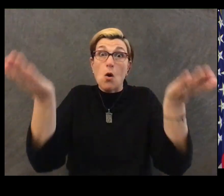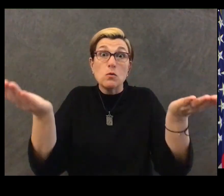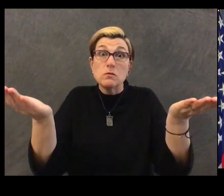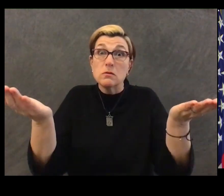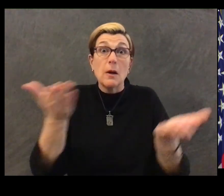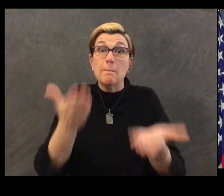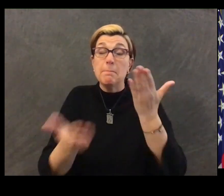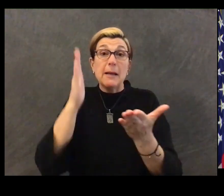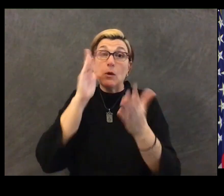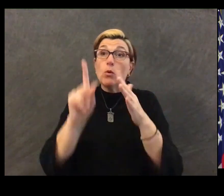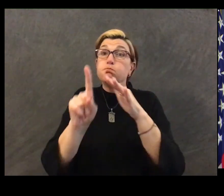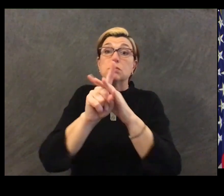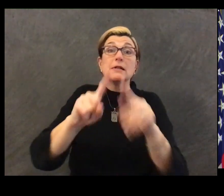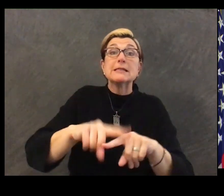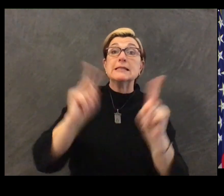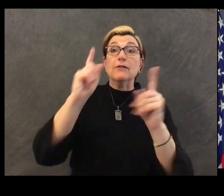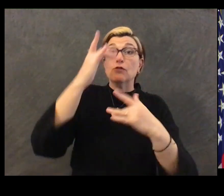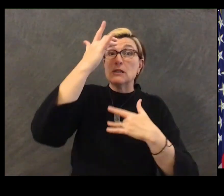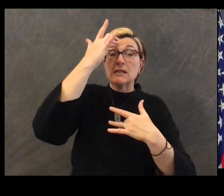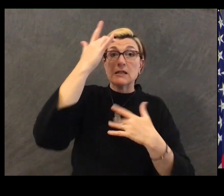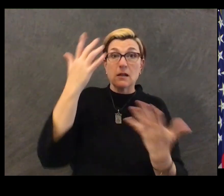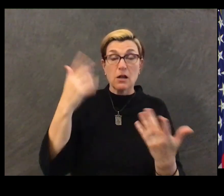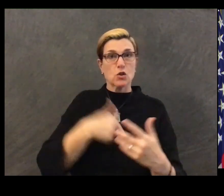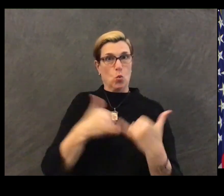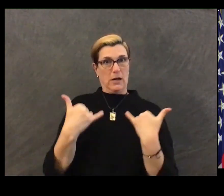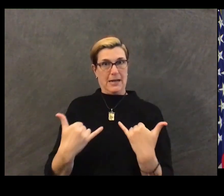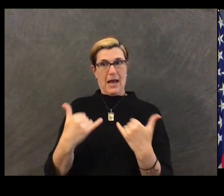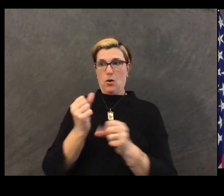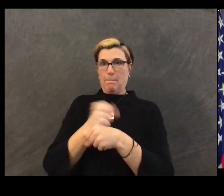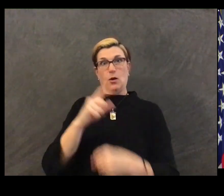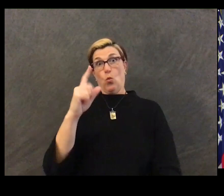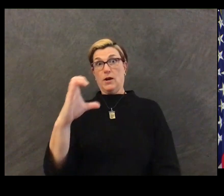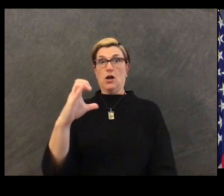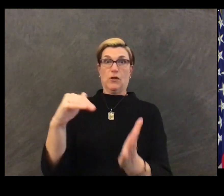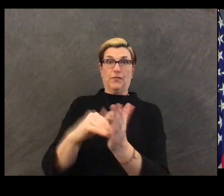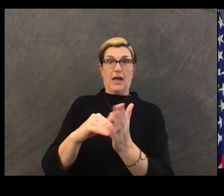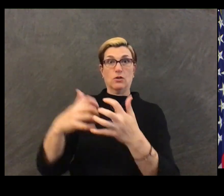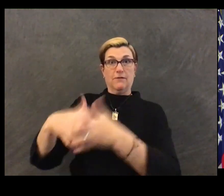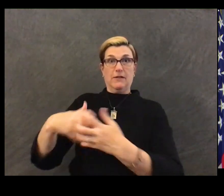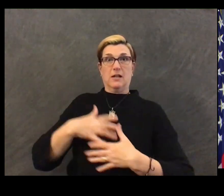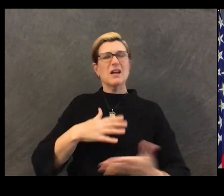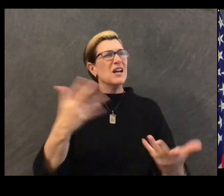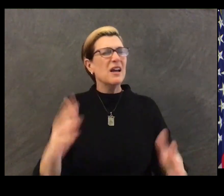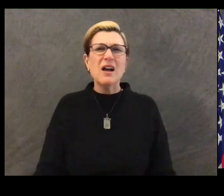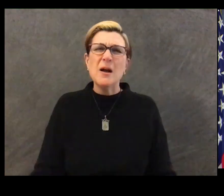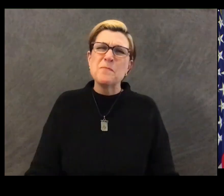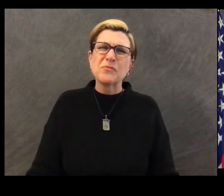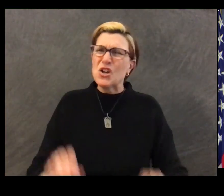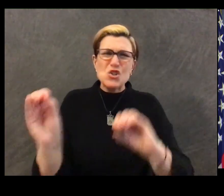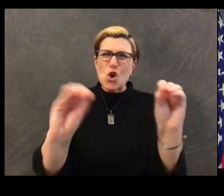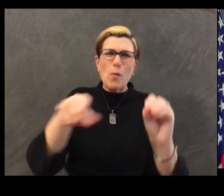making hundreds of thousands of ventilators right now nobody writes about that you know at the one time all they talked about was ventilators right